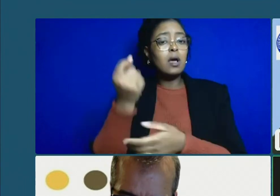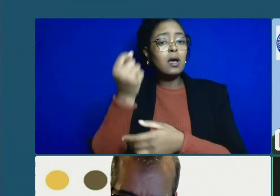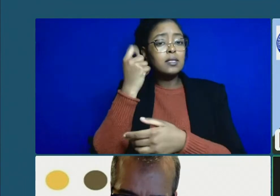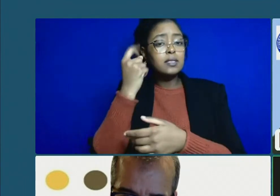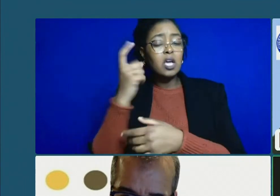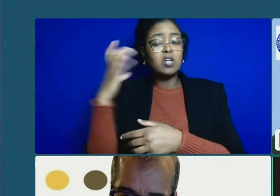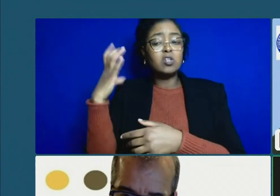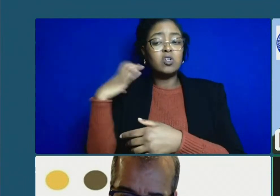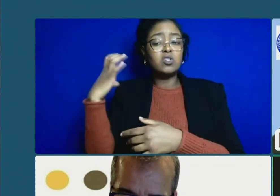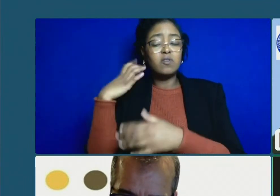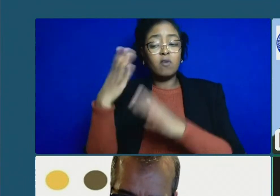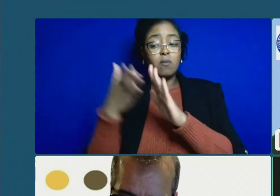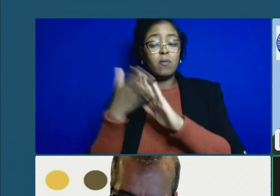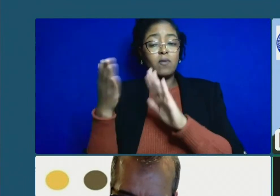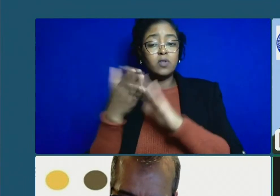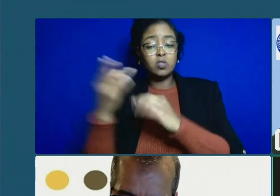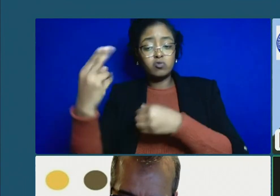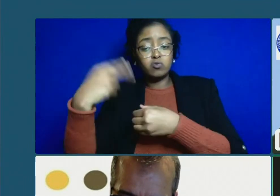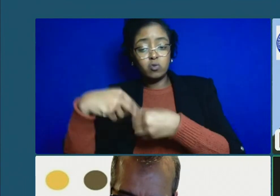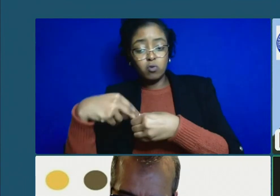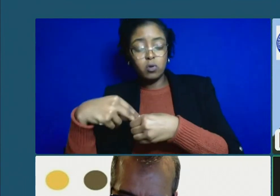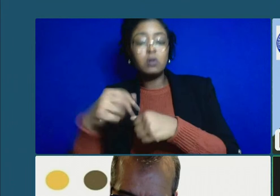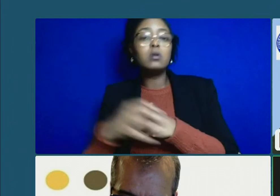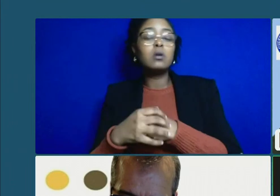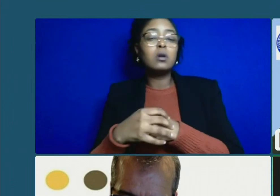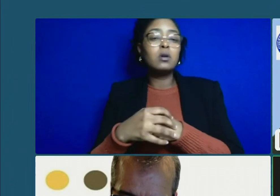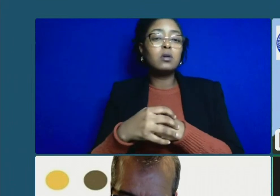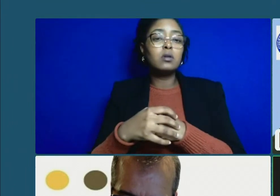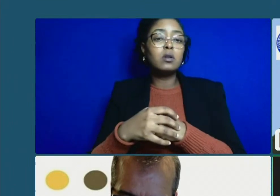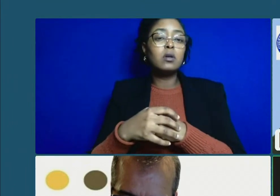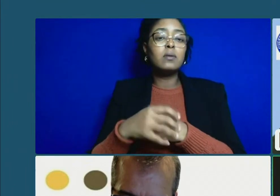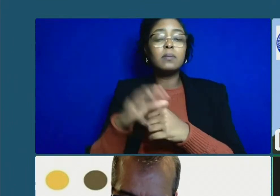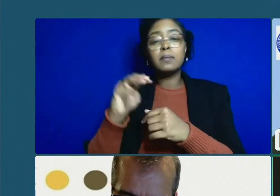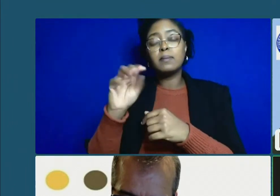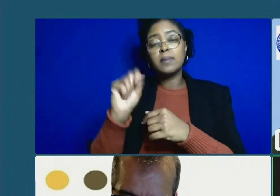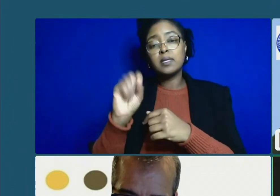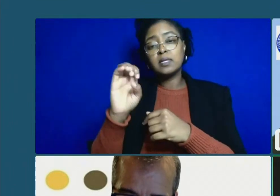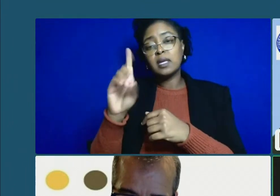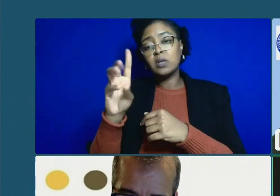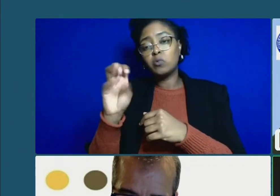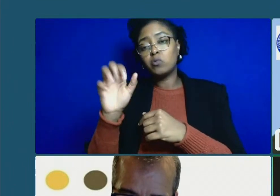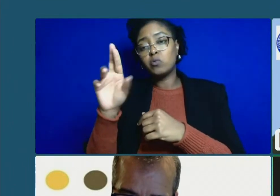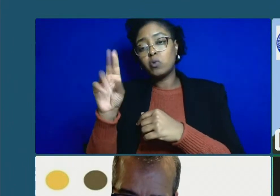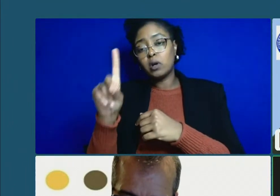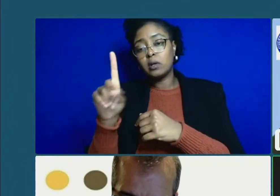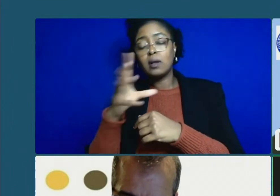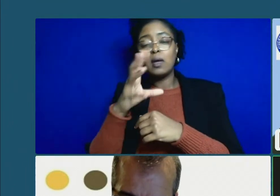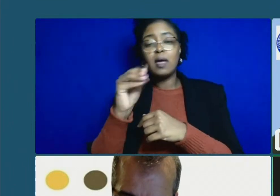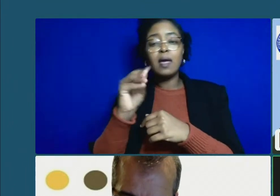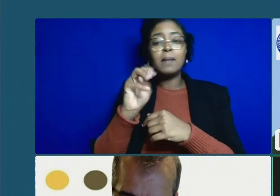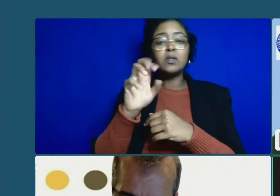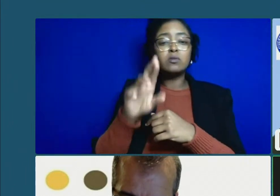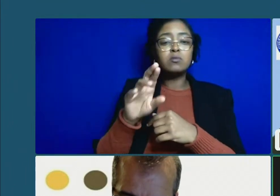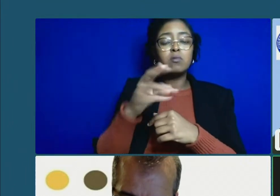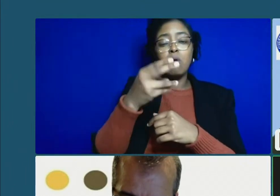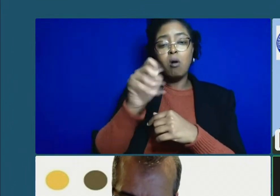security conversation. Understand that our chief of operations have joined us in our